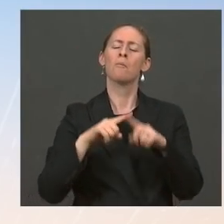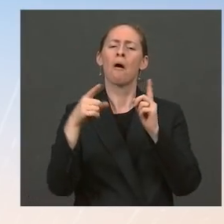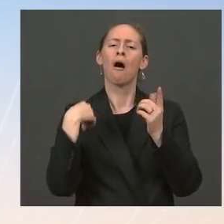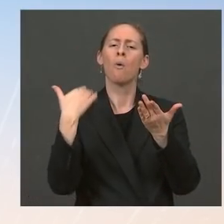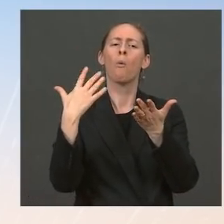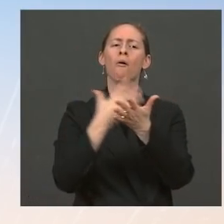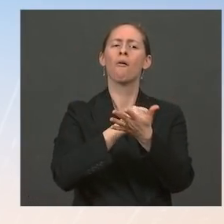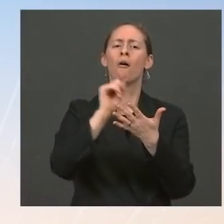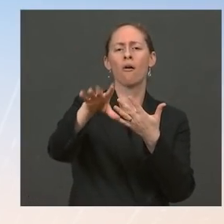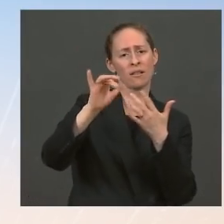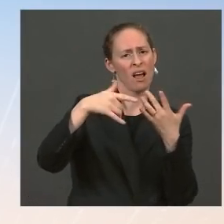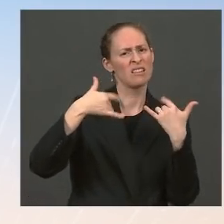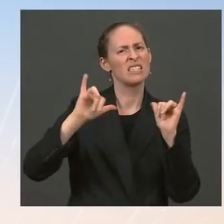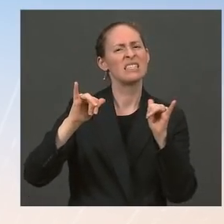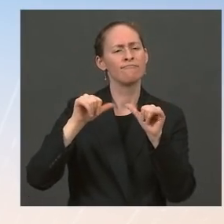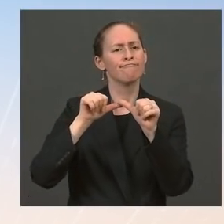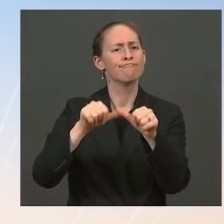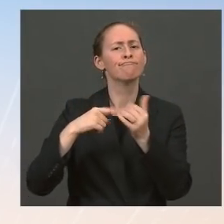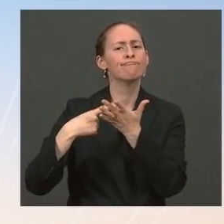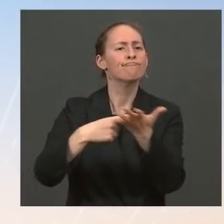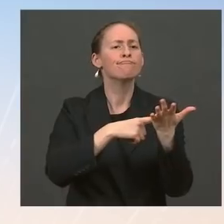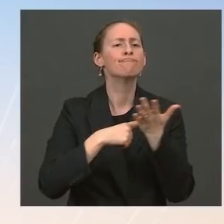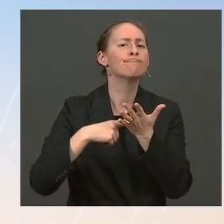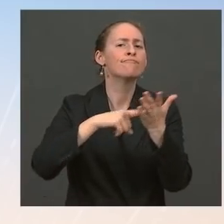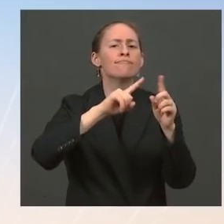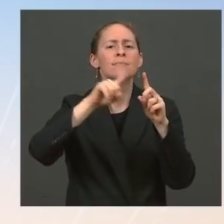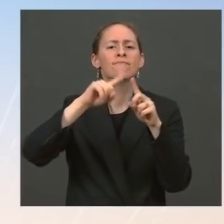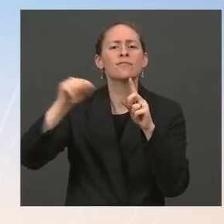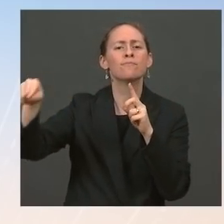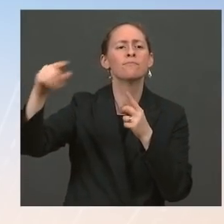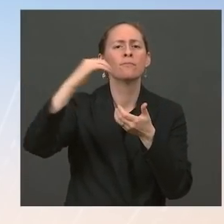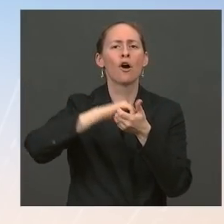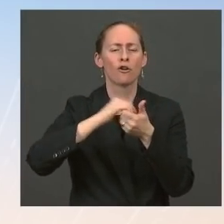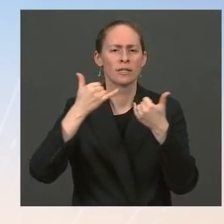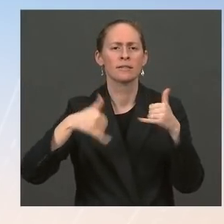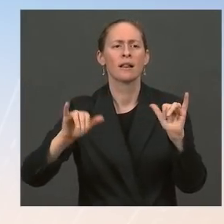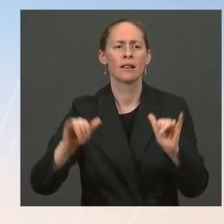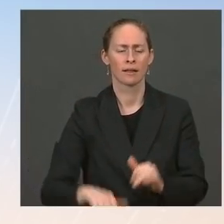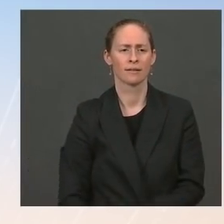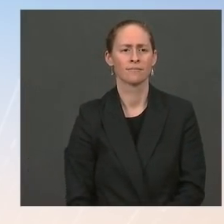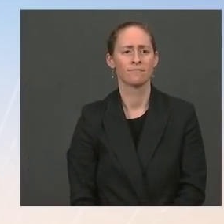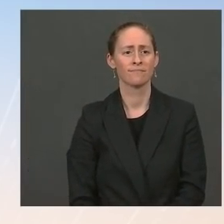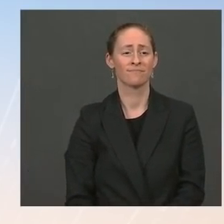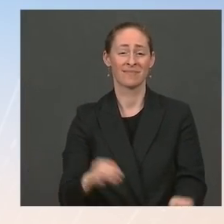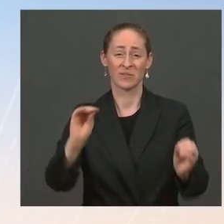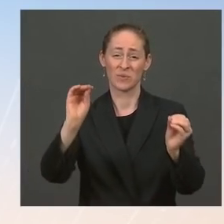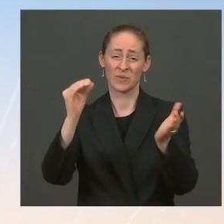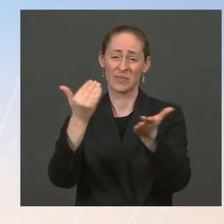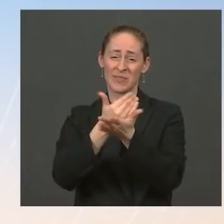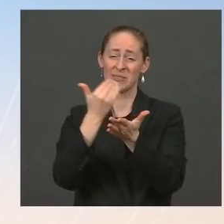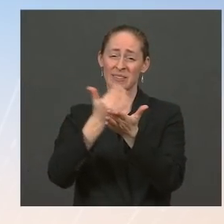and one we're having with a number of partners. The Press: Can you list any of those countries? Ms. Psaki: I don't have additional details. I will see if there's more we can provide. The Press: And not in a "quiz" way